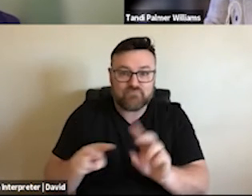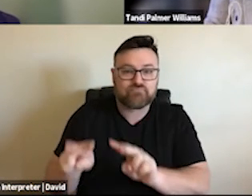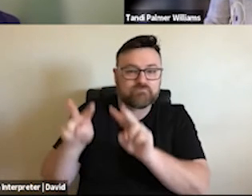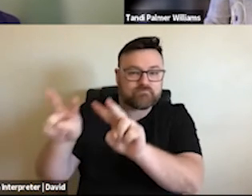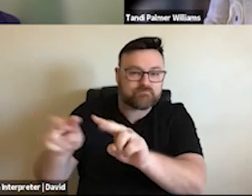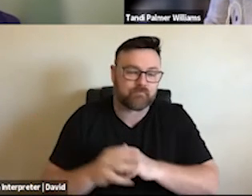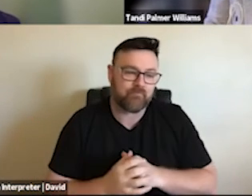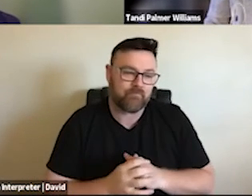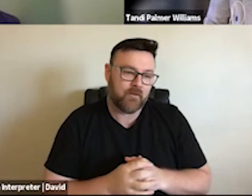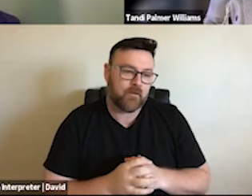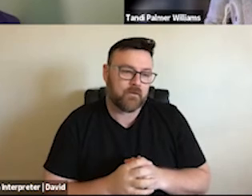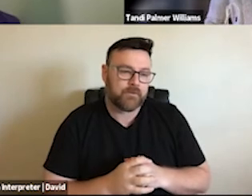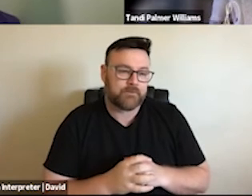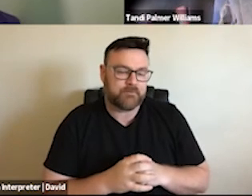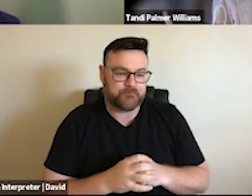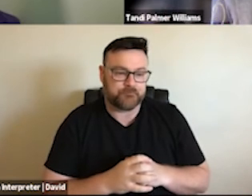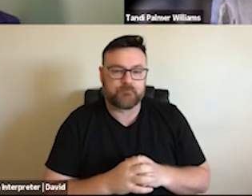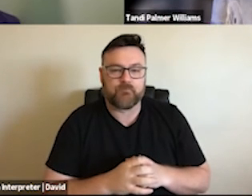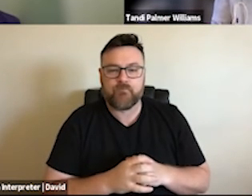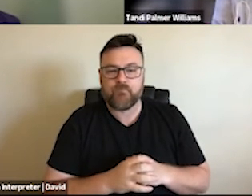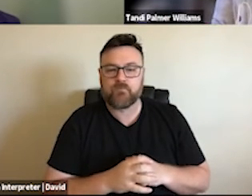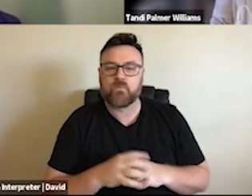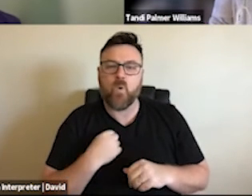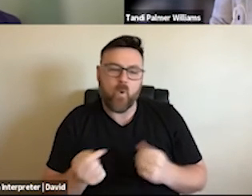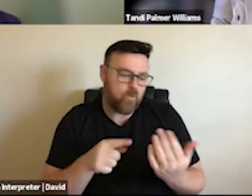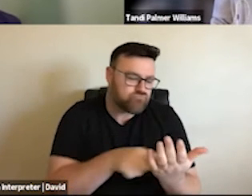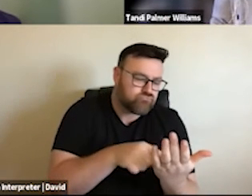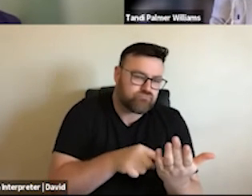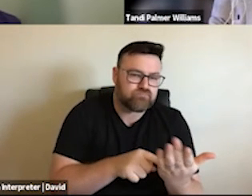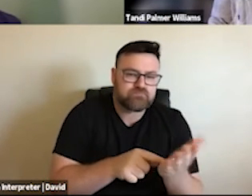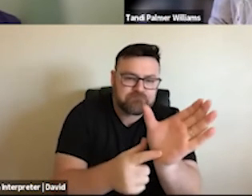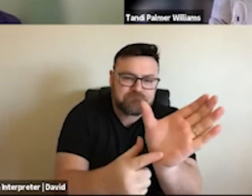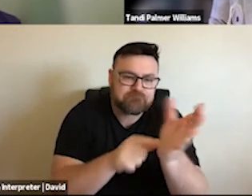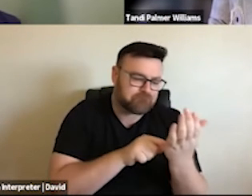Or showing something on their phone, for instance.